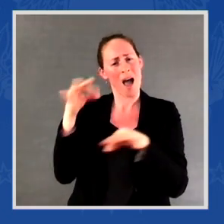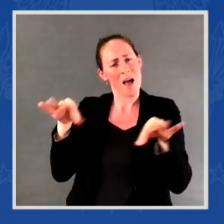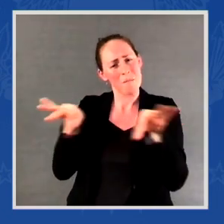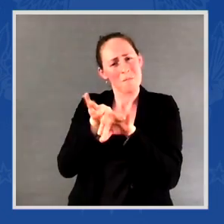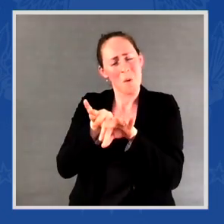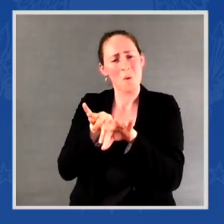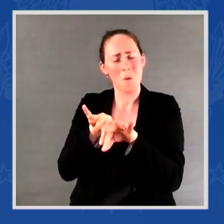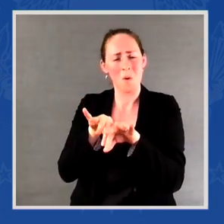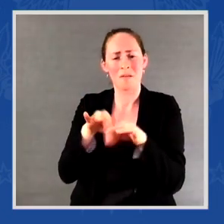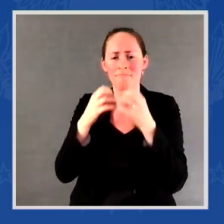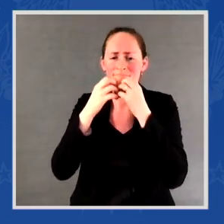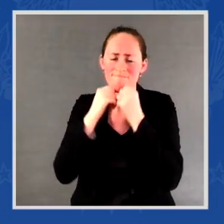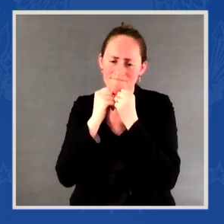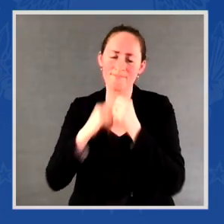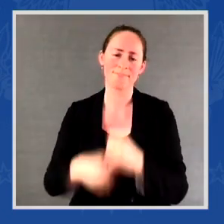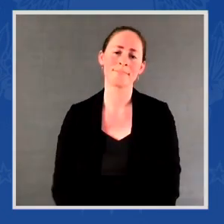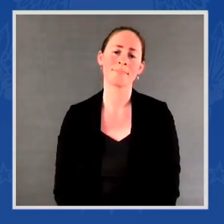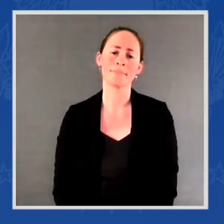Let them know. Because people --